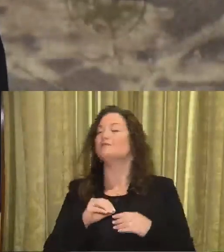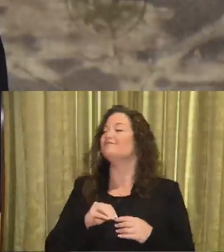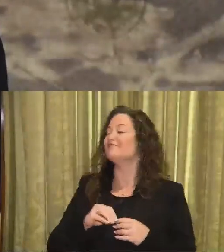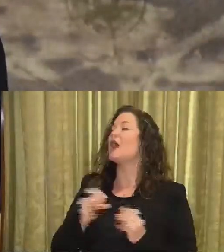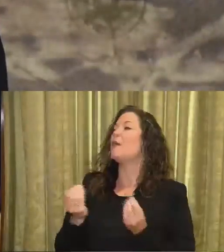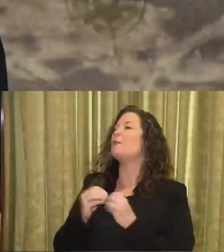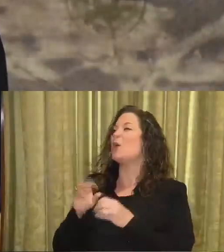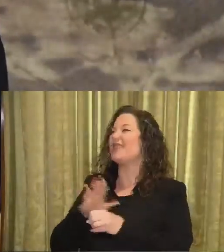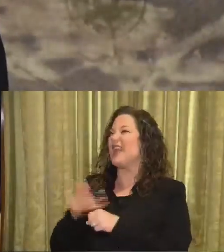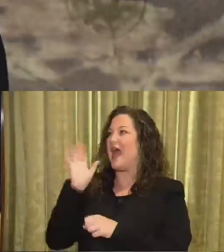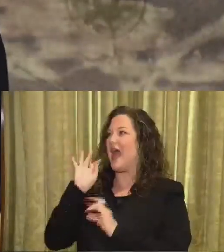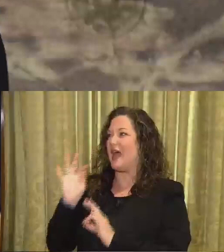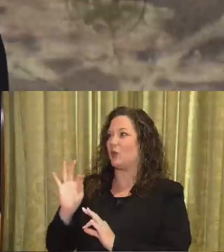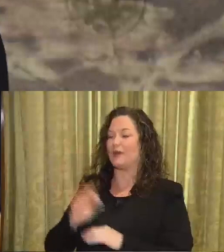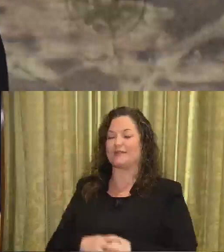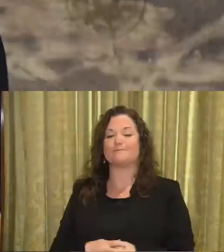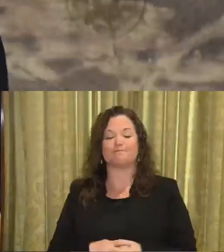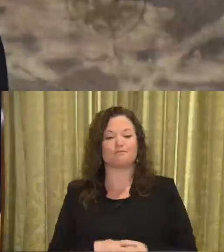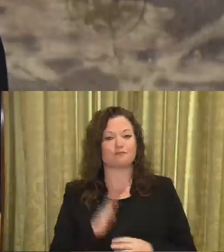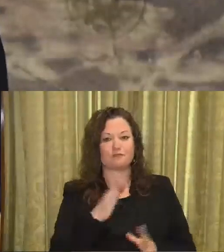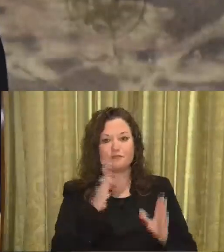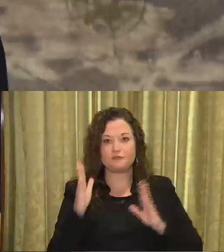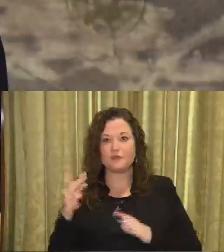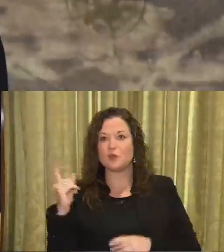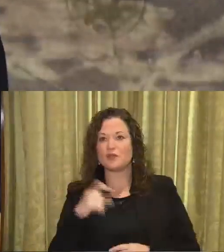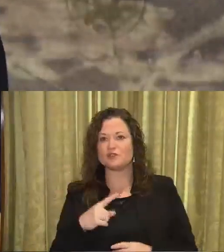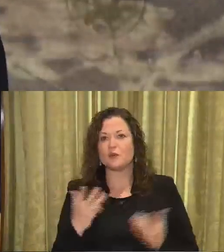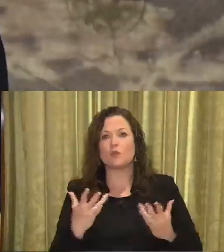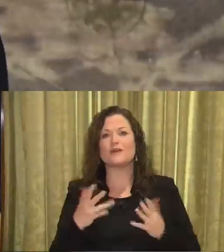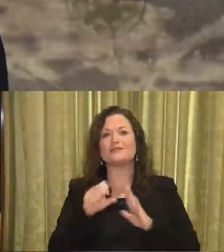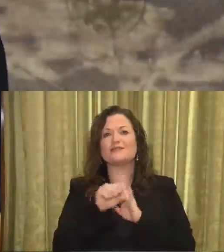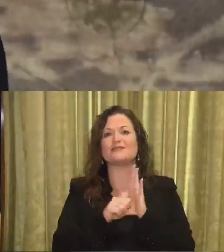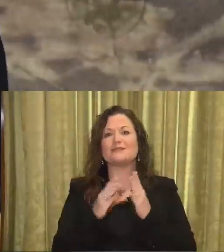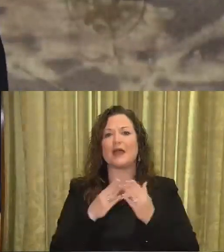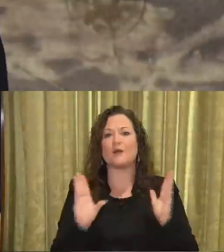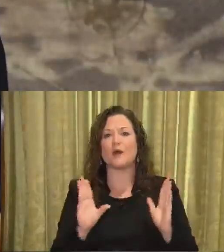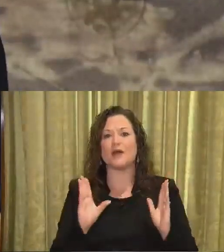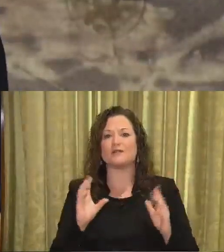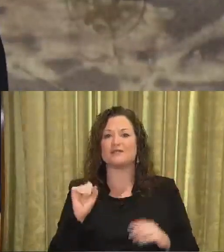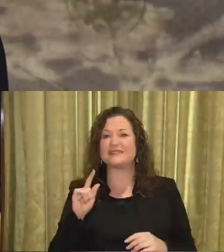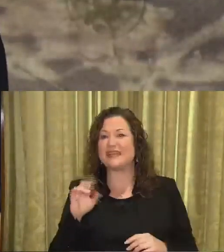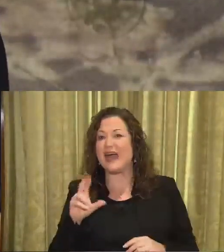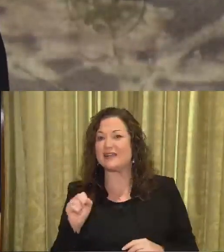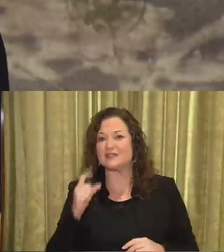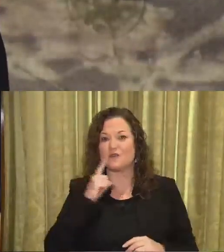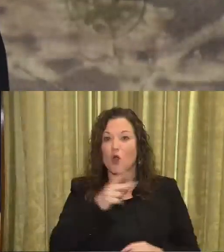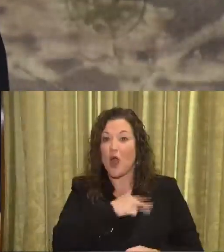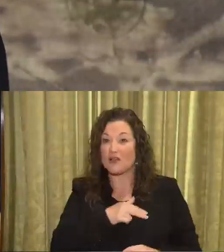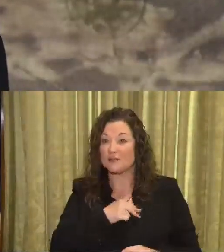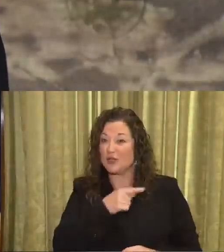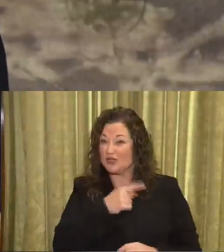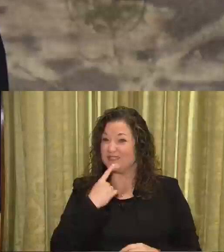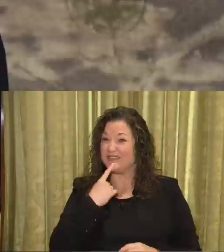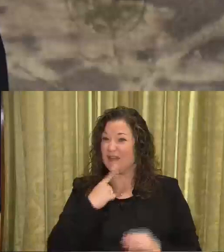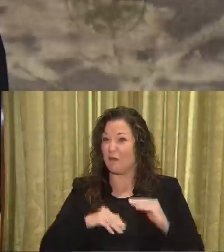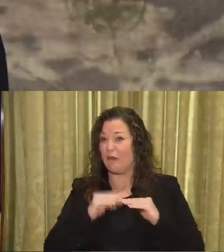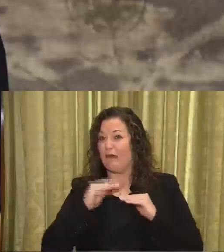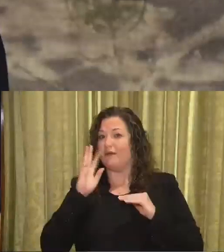And I guess to what sort of the the statewide status of the hospitals? I mean, obviously you're given to that over 400. That kind of tends to put a strain on things.